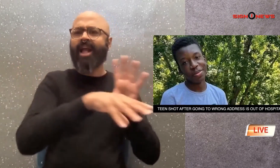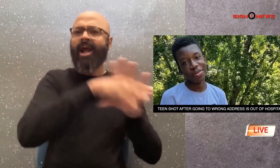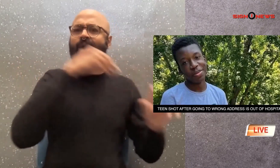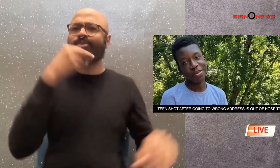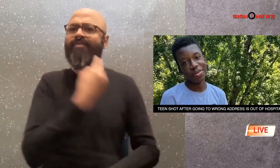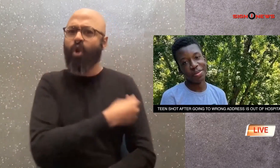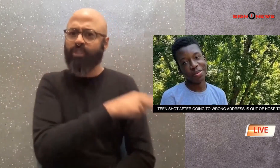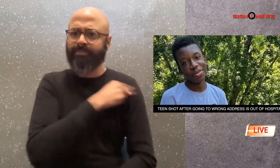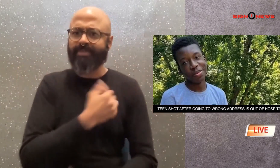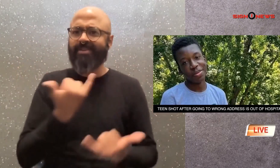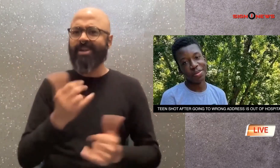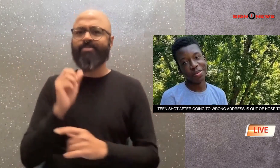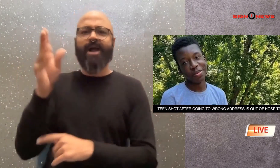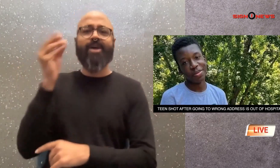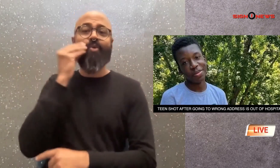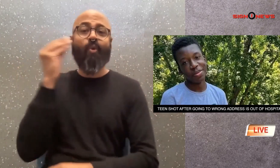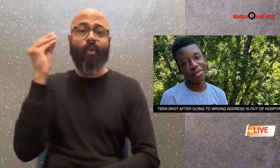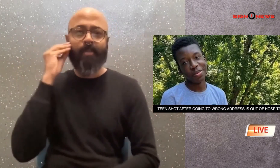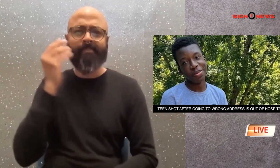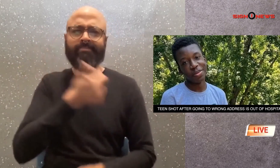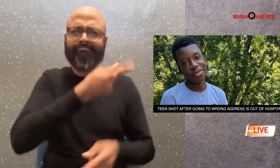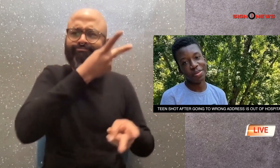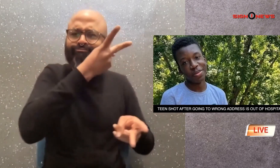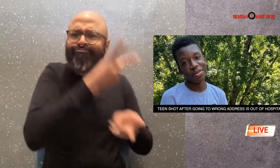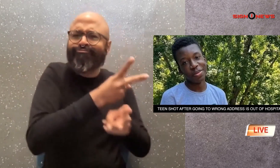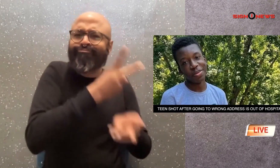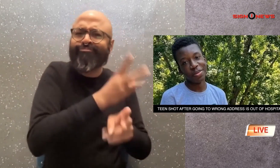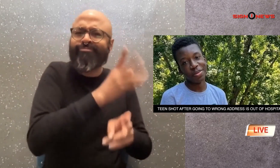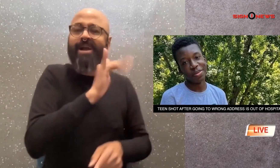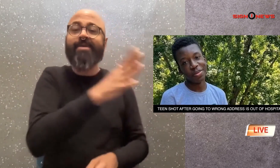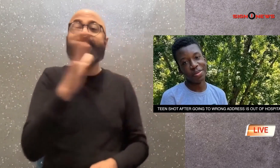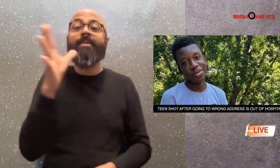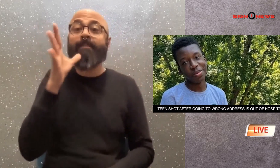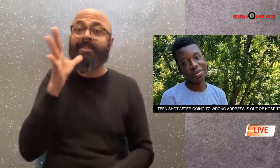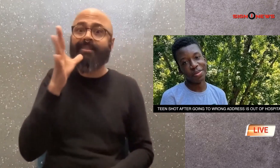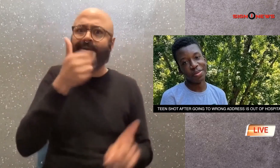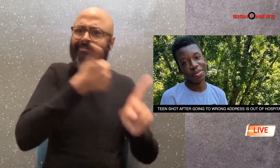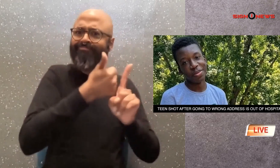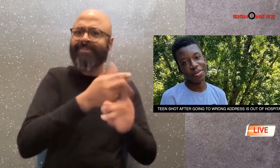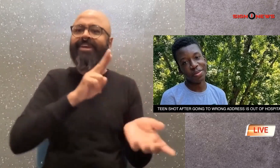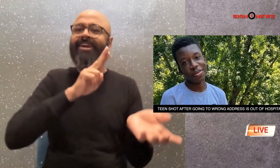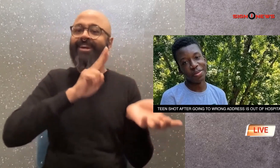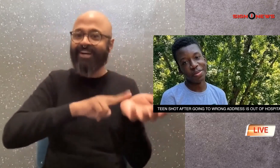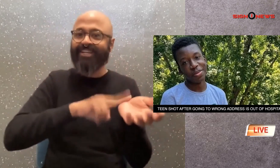according to lawyers for the family of Ralph Yarl he is out of the hospital and back home